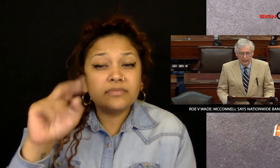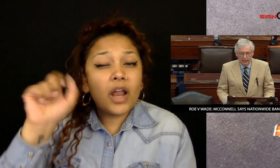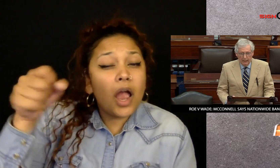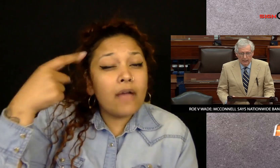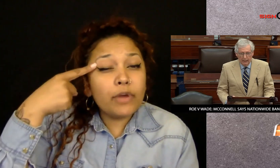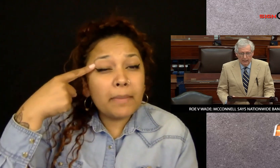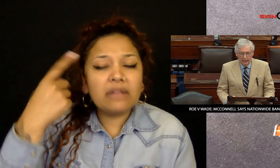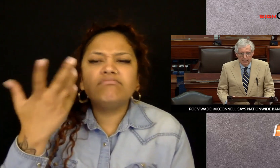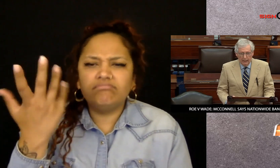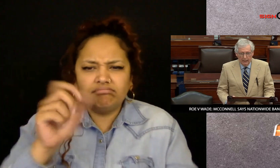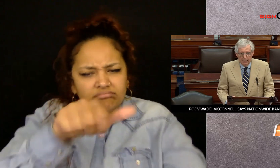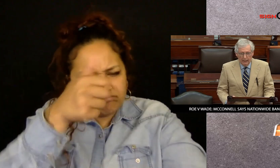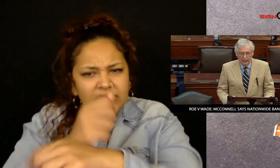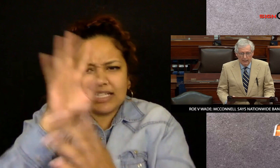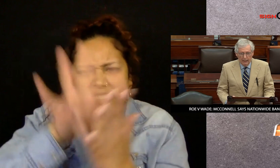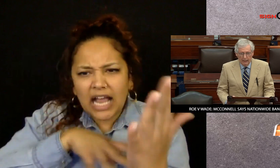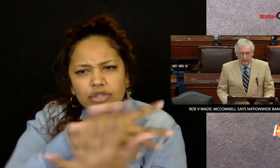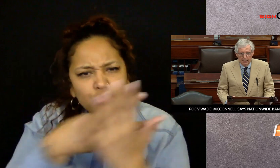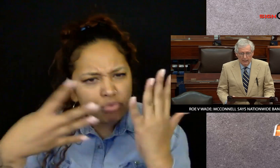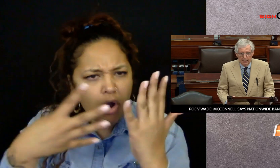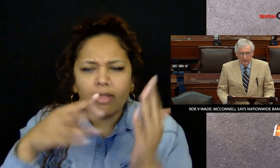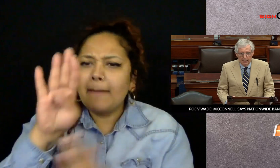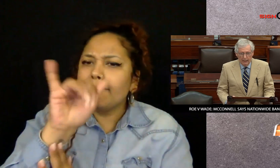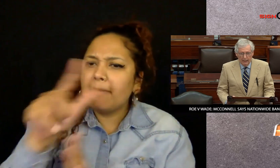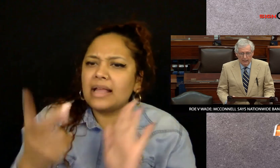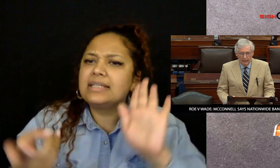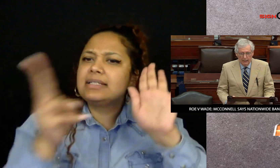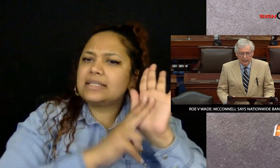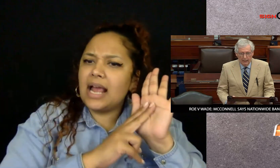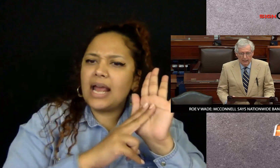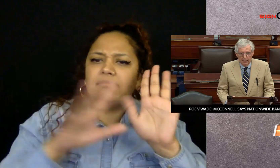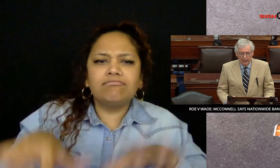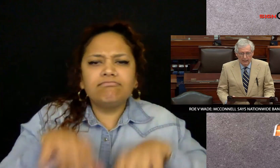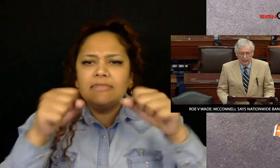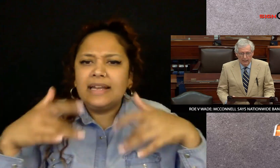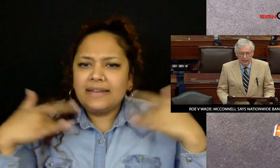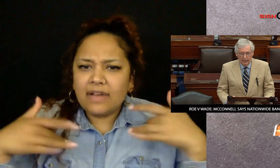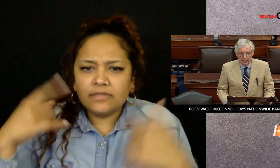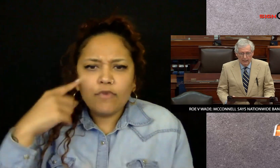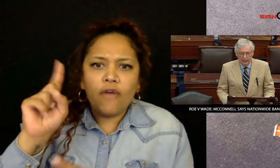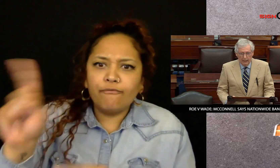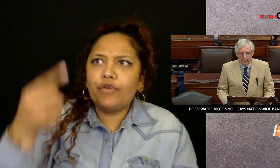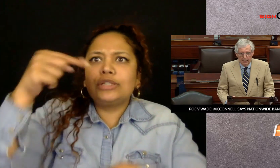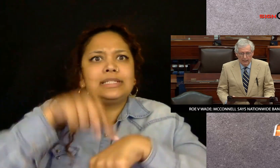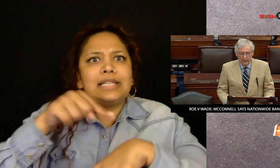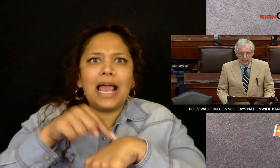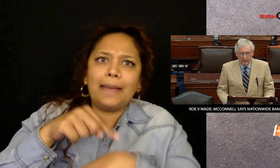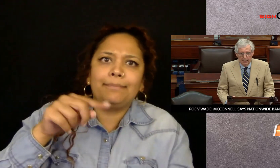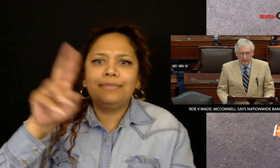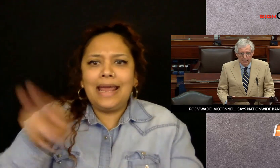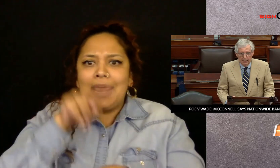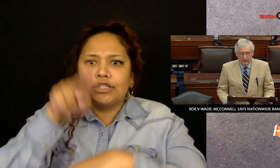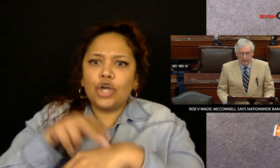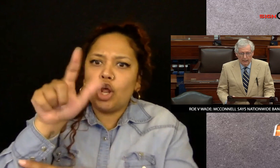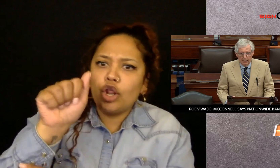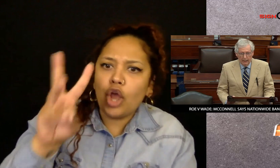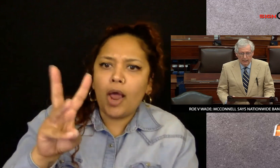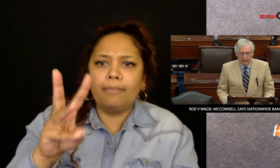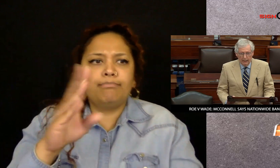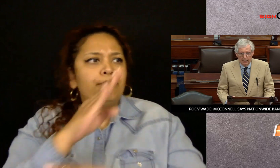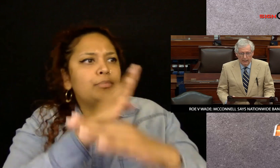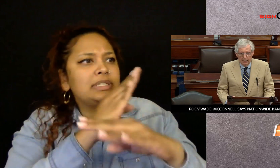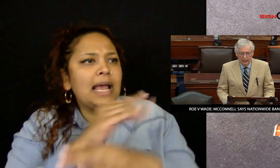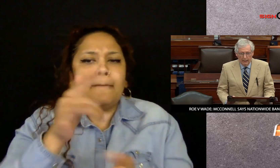of the Wisconsin antiabortion group Connecticut's Governor scheduled a bill signing event for